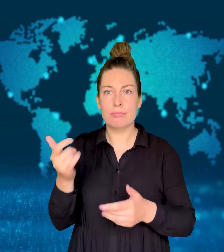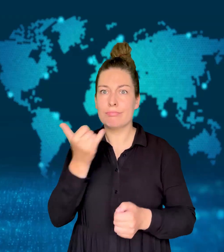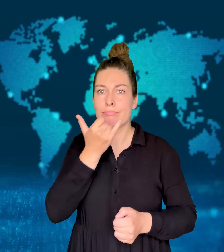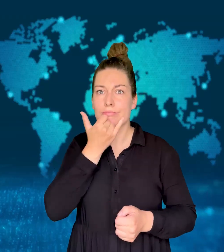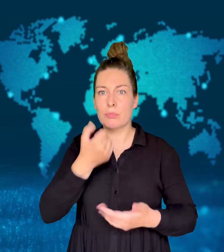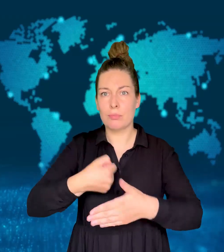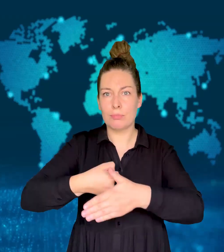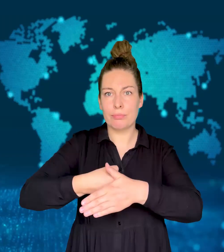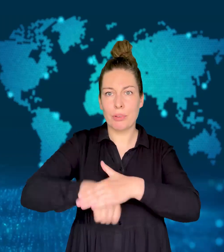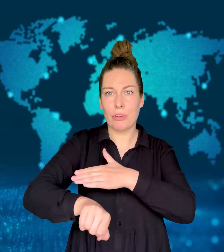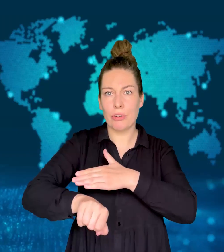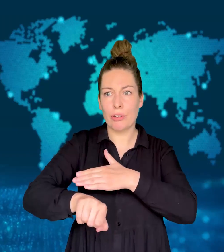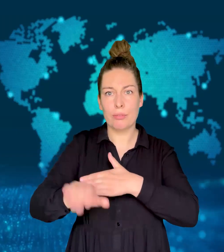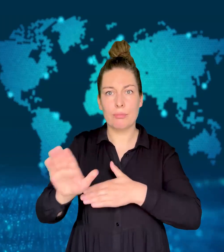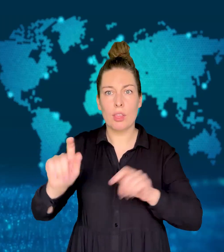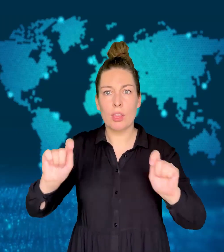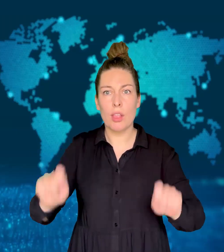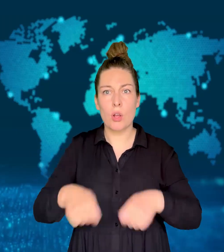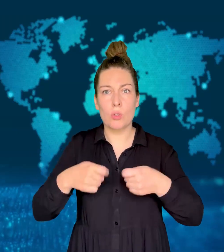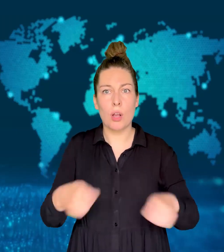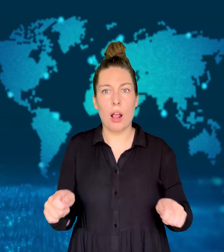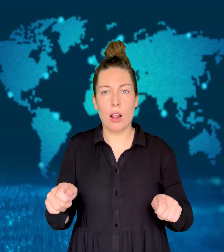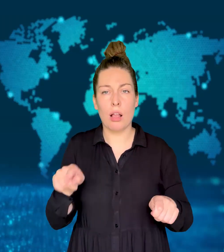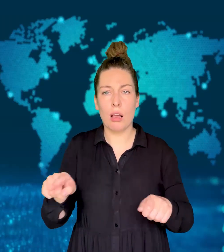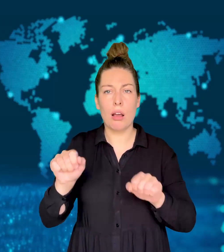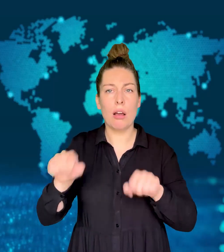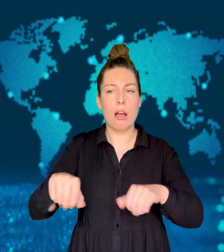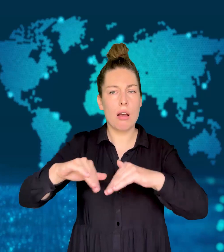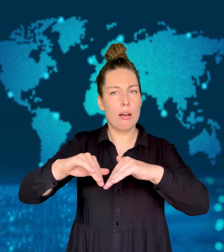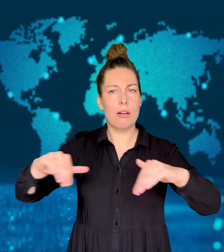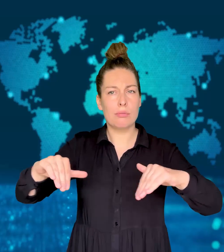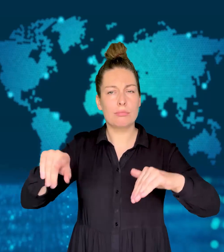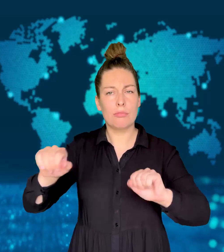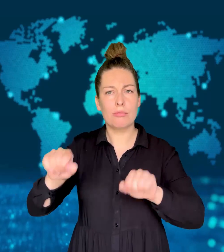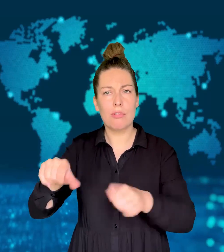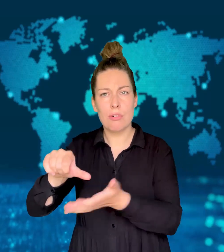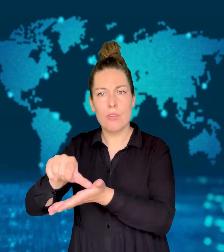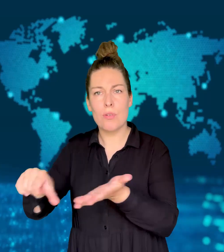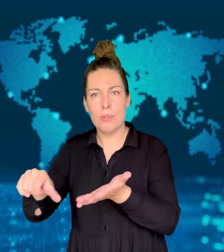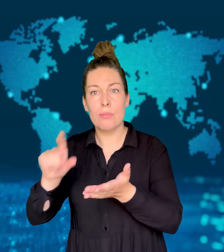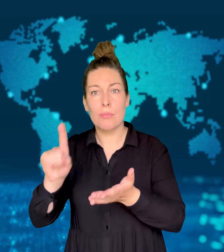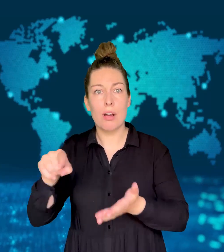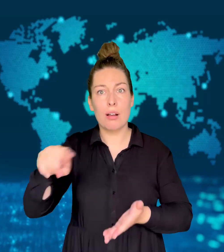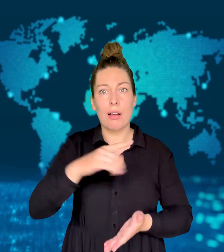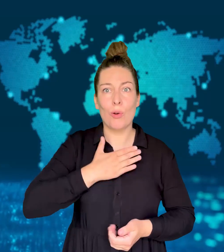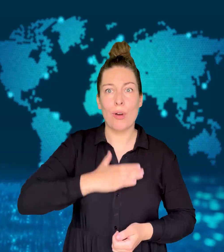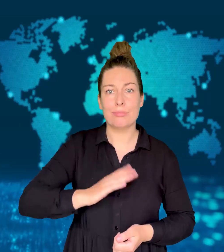The exception will be for treatment of those who have a congenital abnormality.